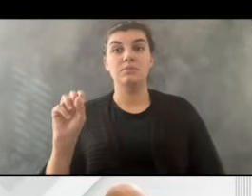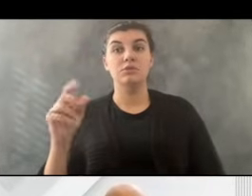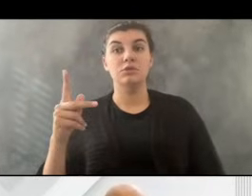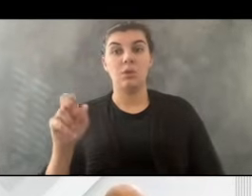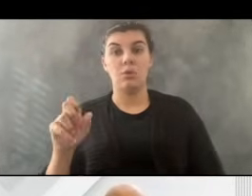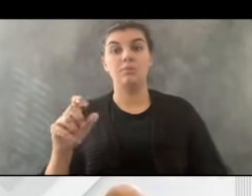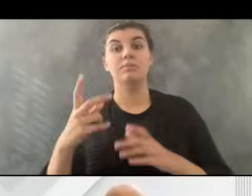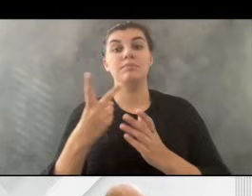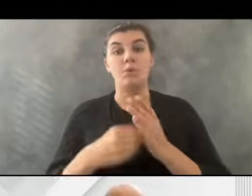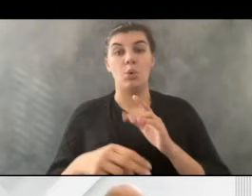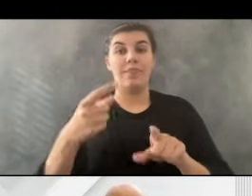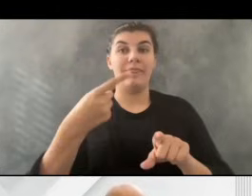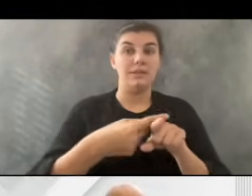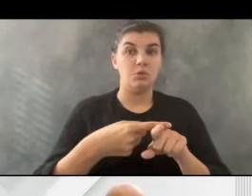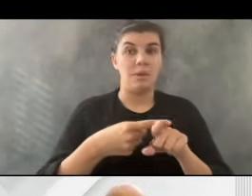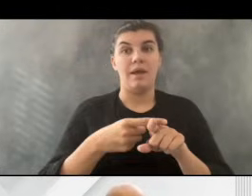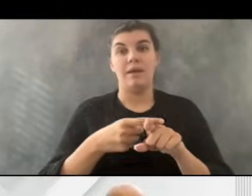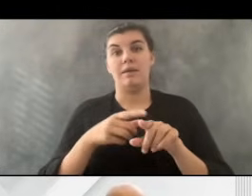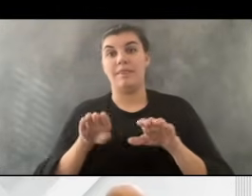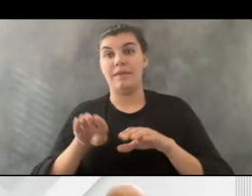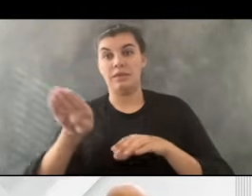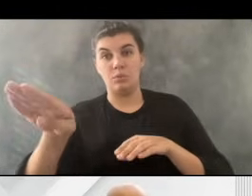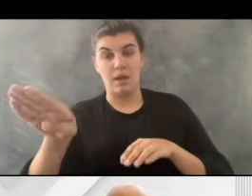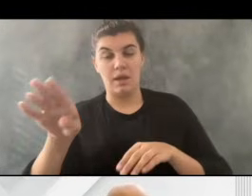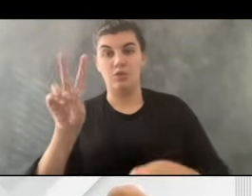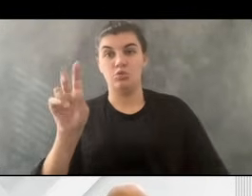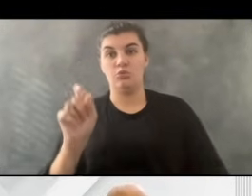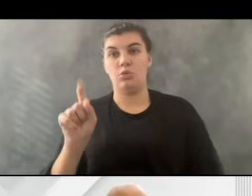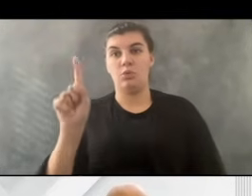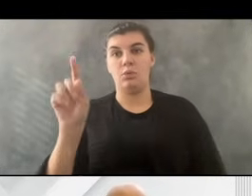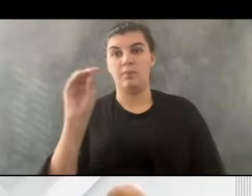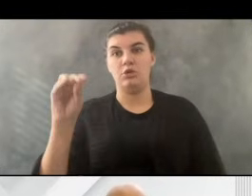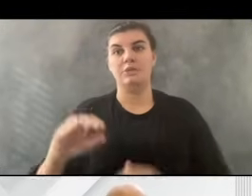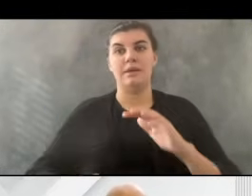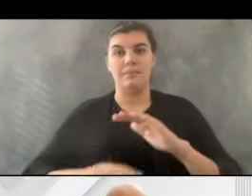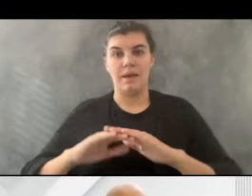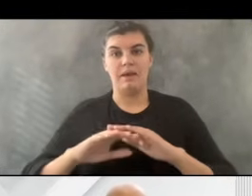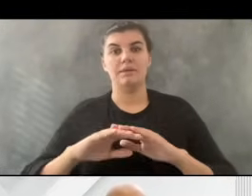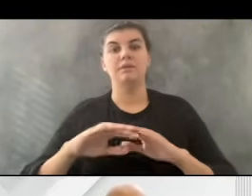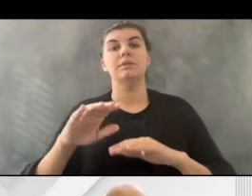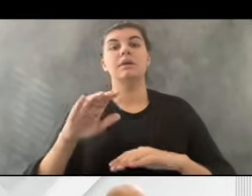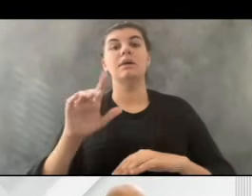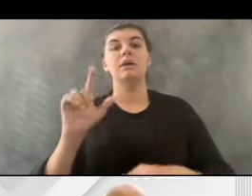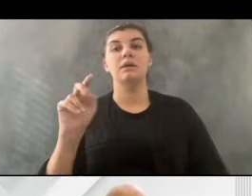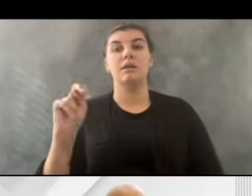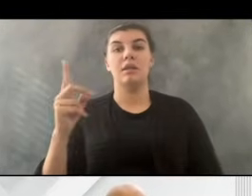and the running slope is 2.1 percent maximum. The landing clear width is at least as wide as